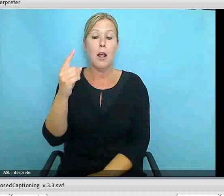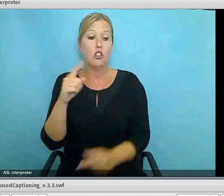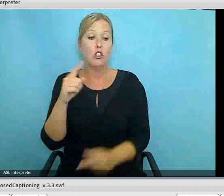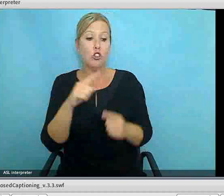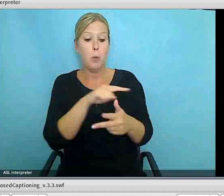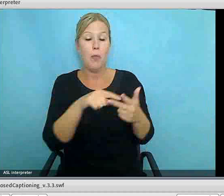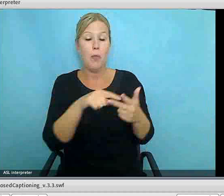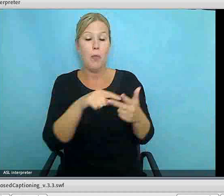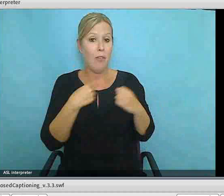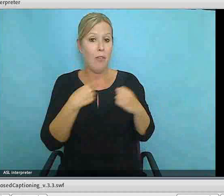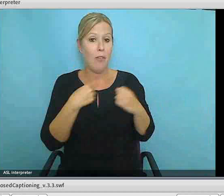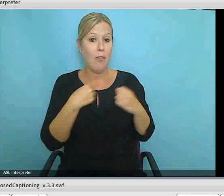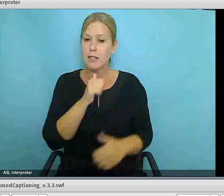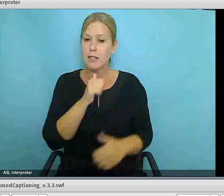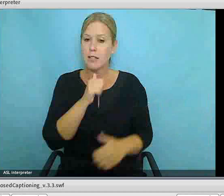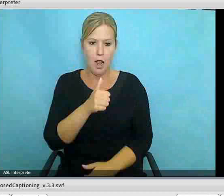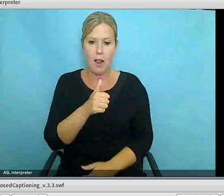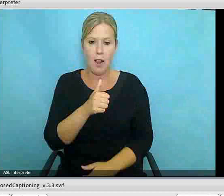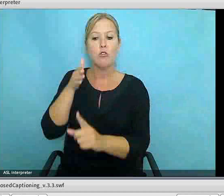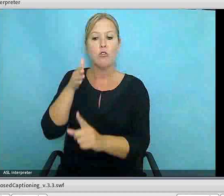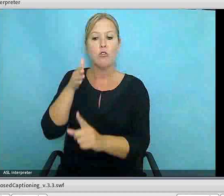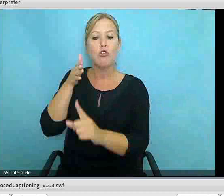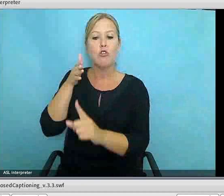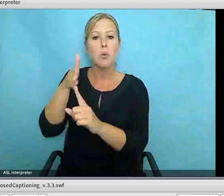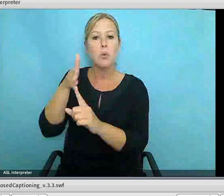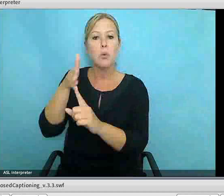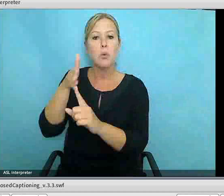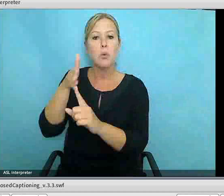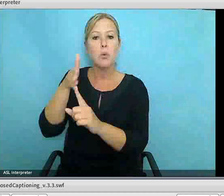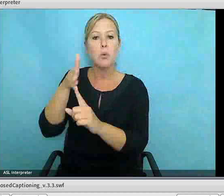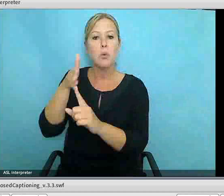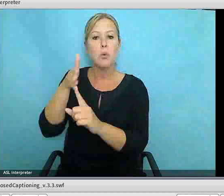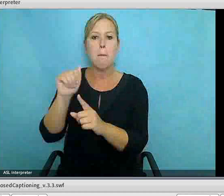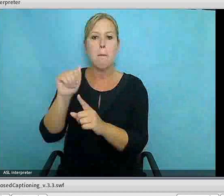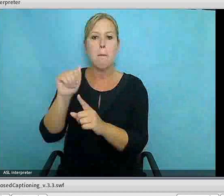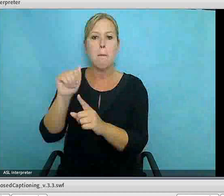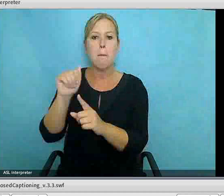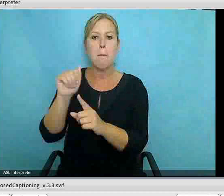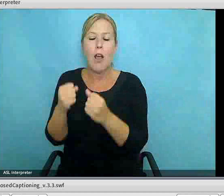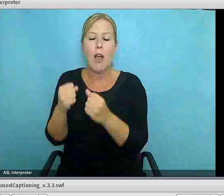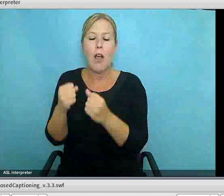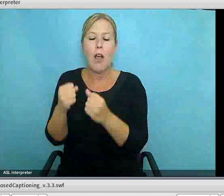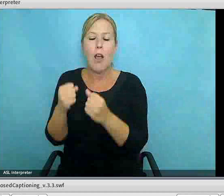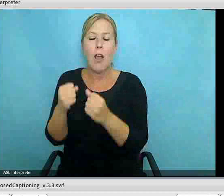So I do think and hope that I'm making clear the distinction there.